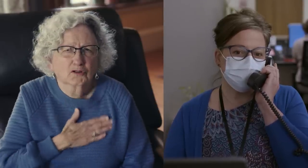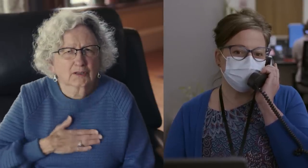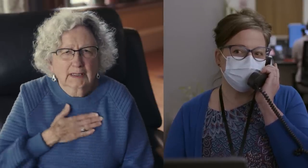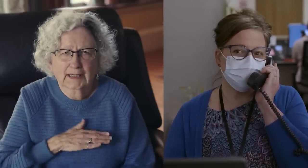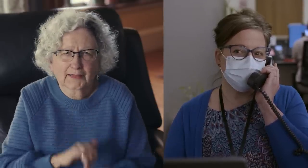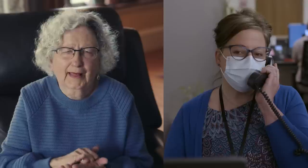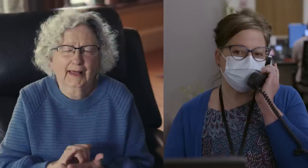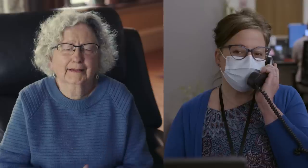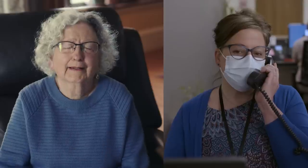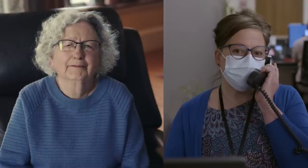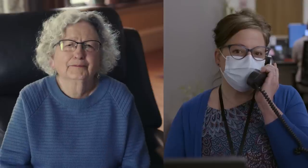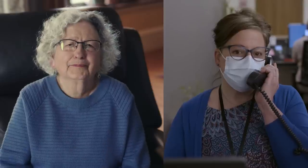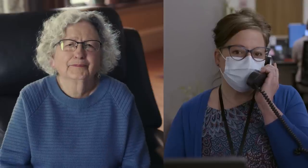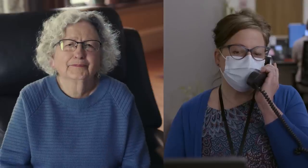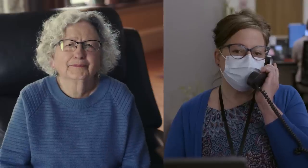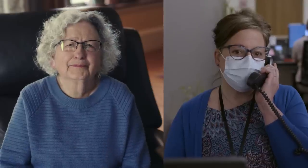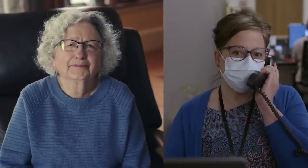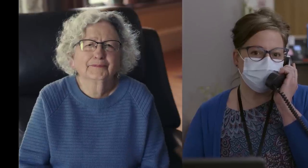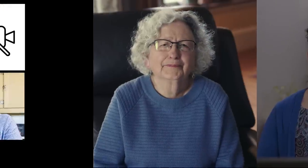I really appreciate that.